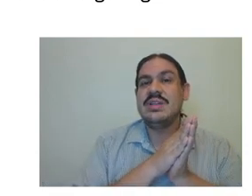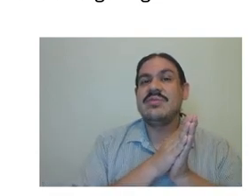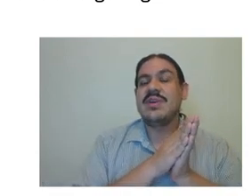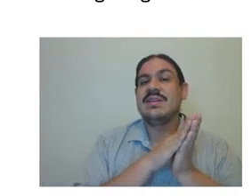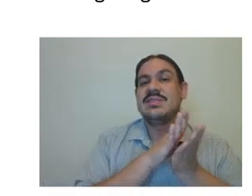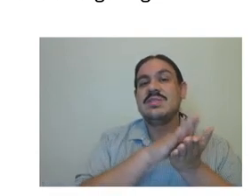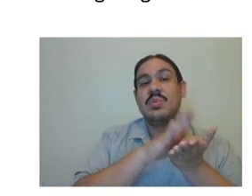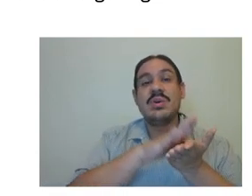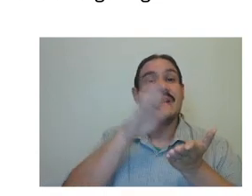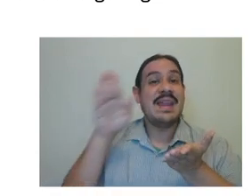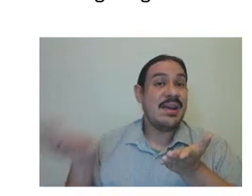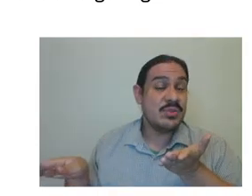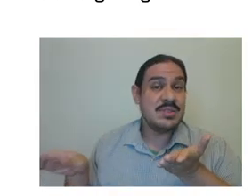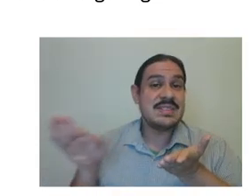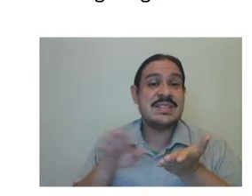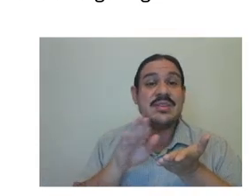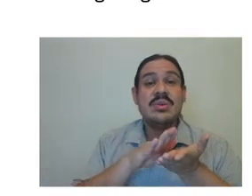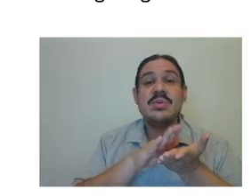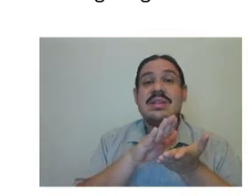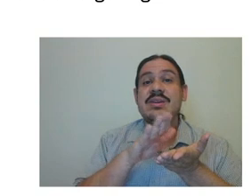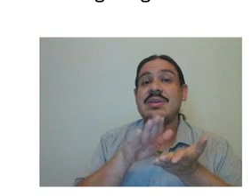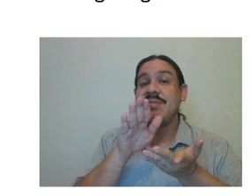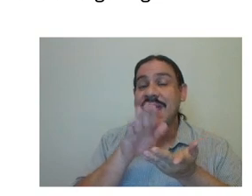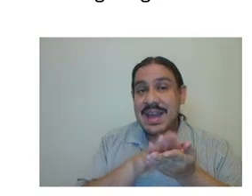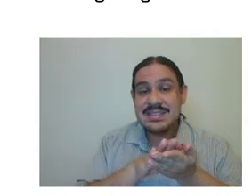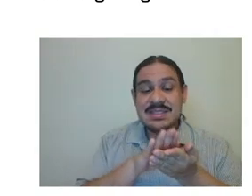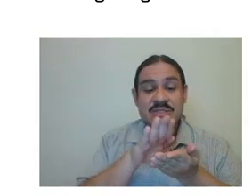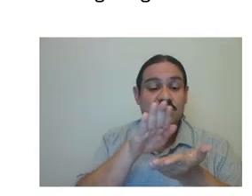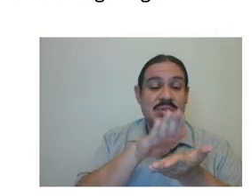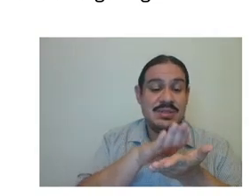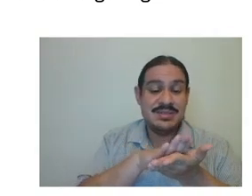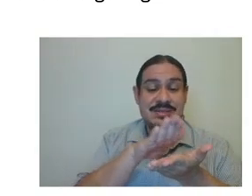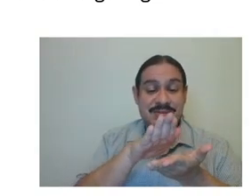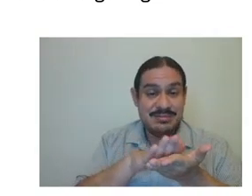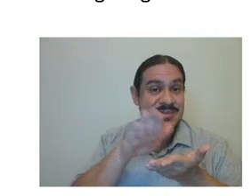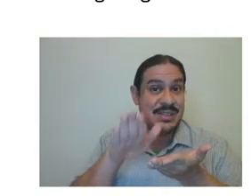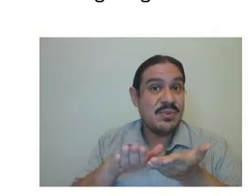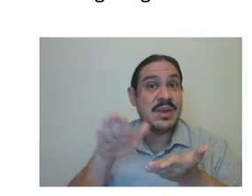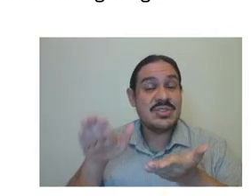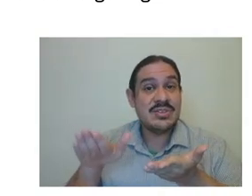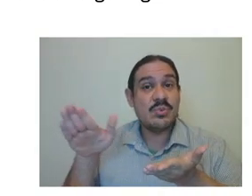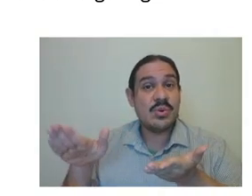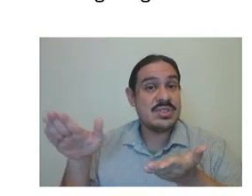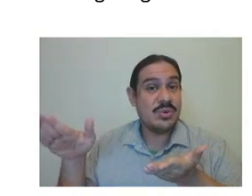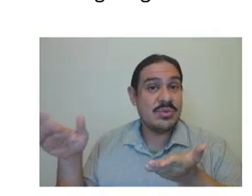signs and these signs have the grammar of English encoded in them